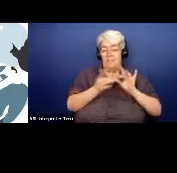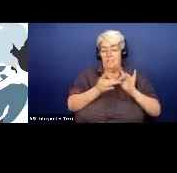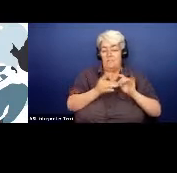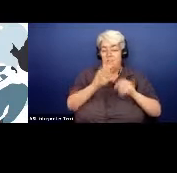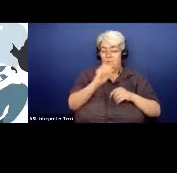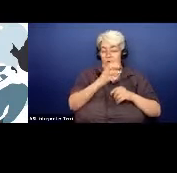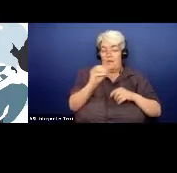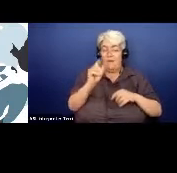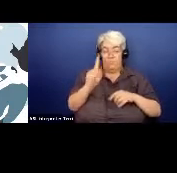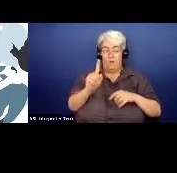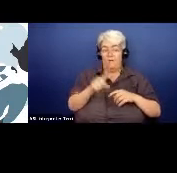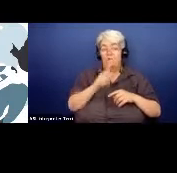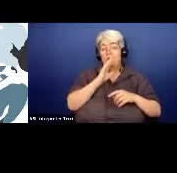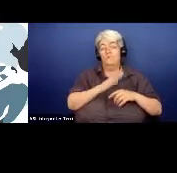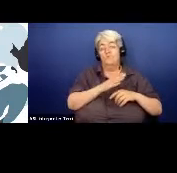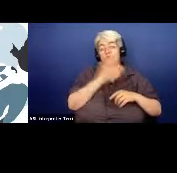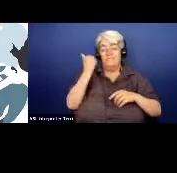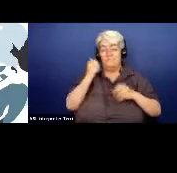greatest opportunity to deflect